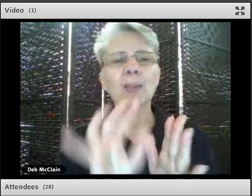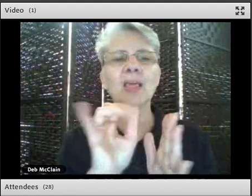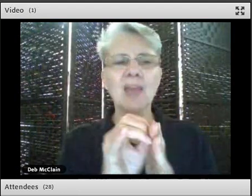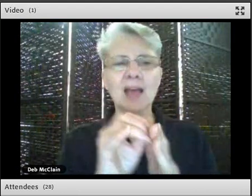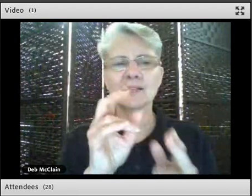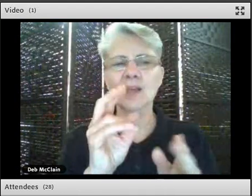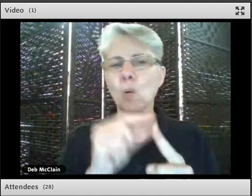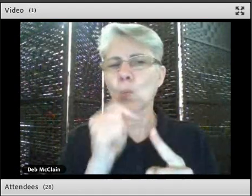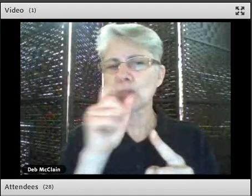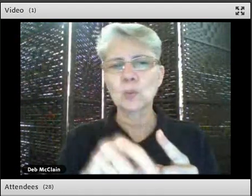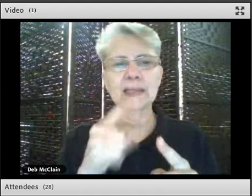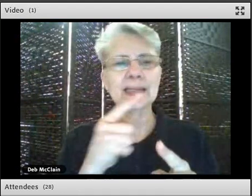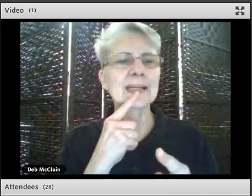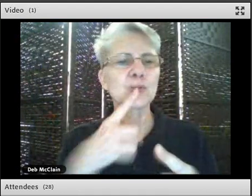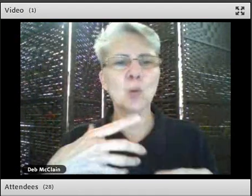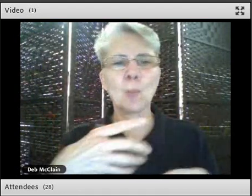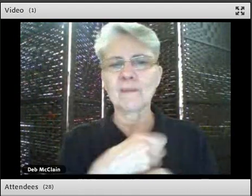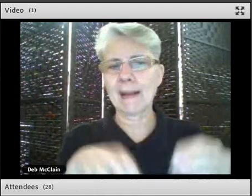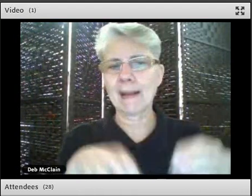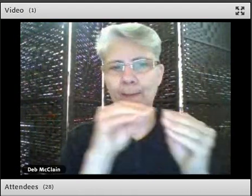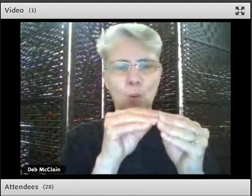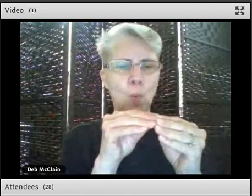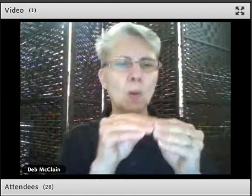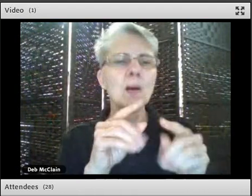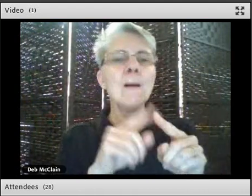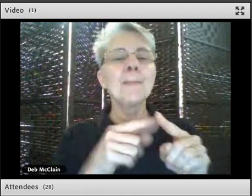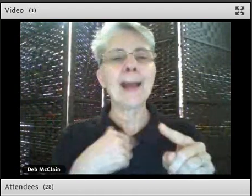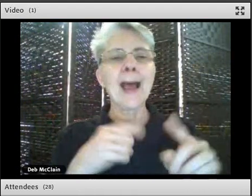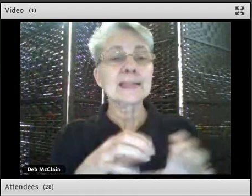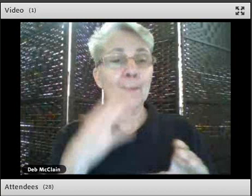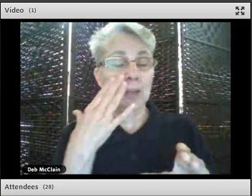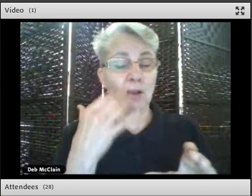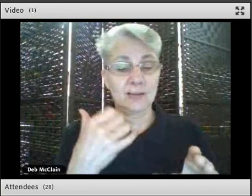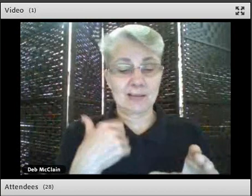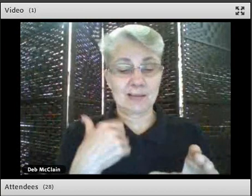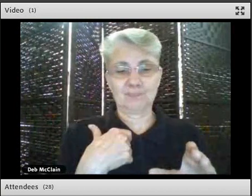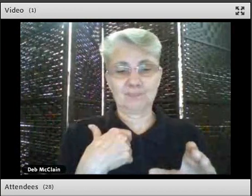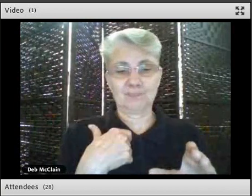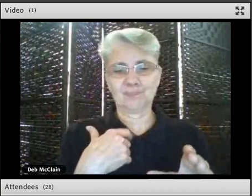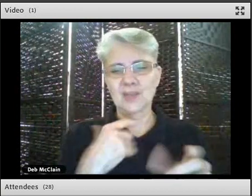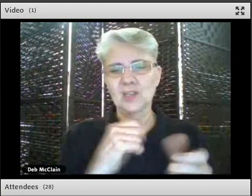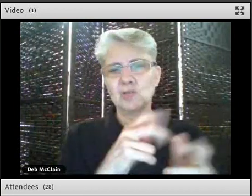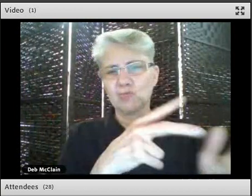what I see in this particular case for the example in "A."